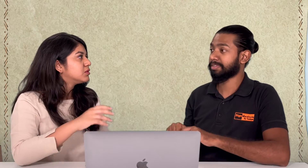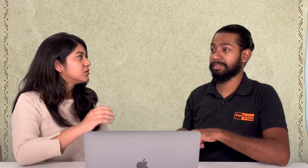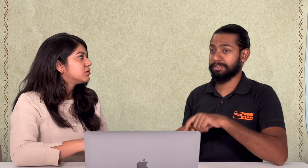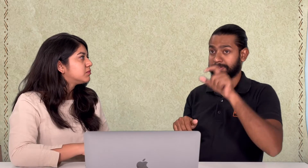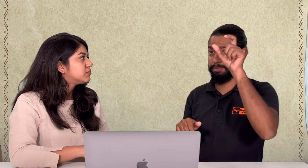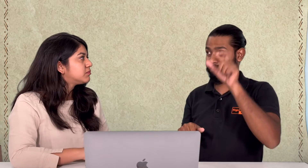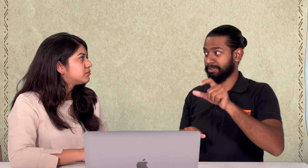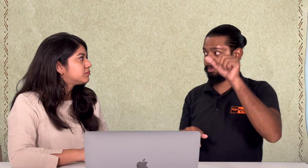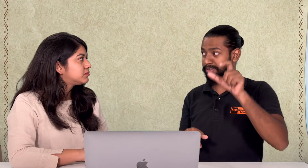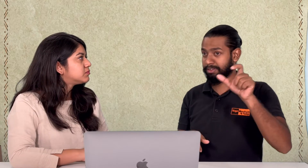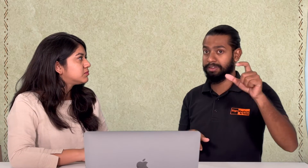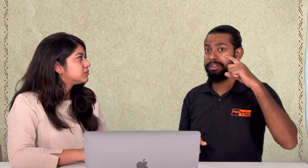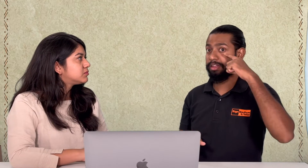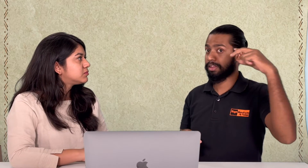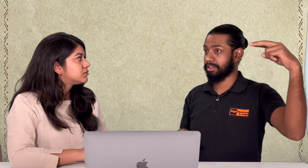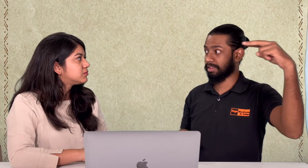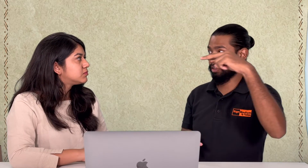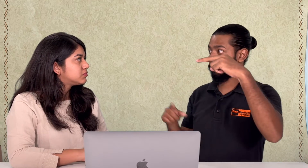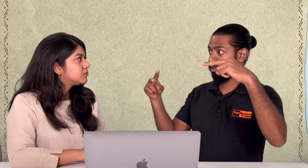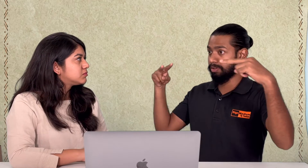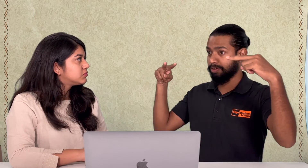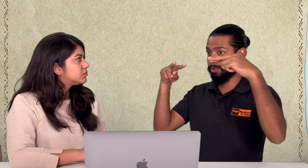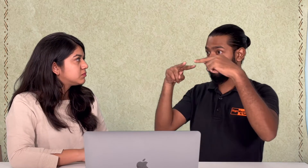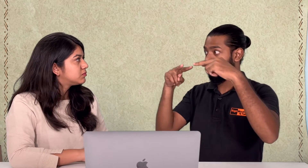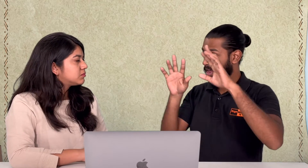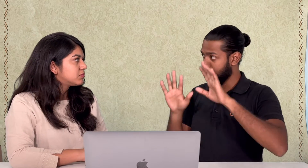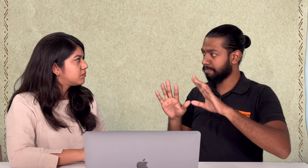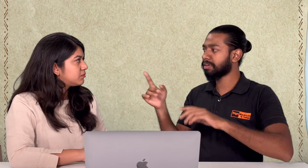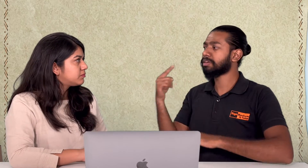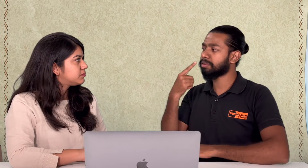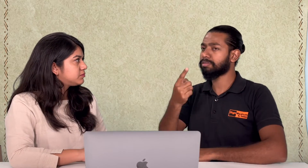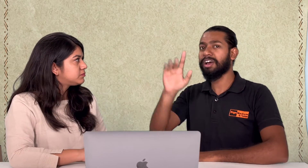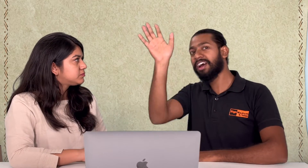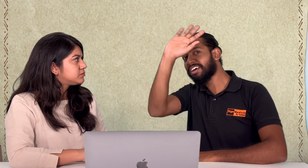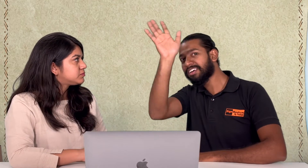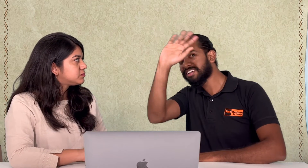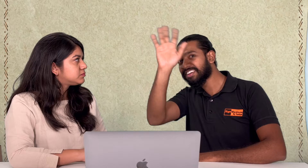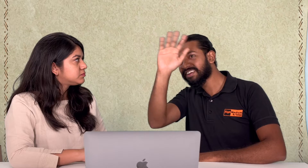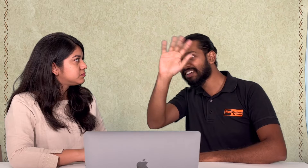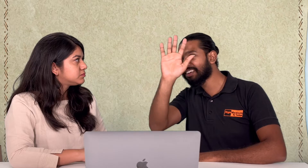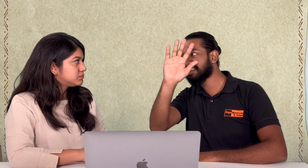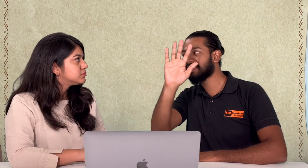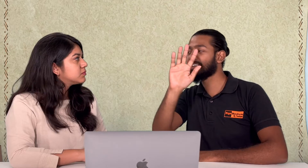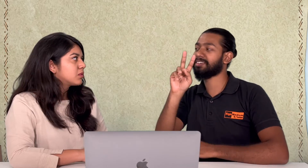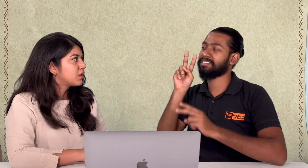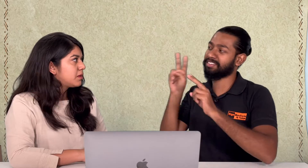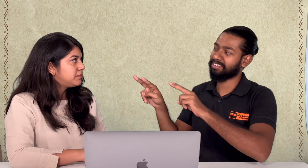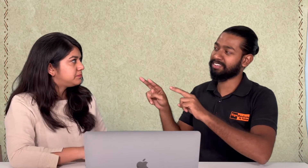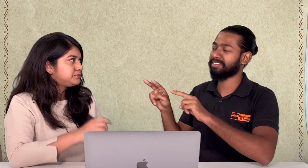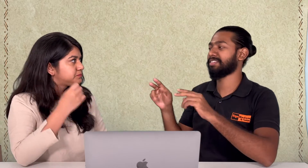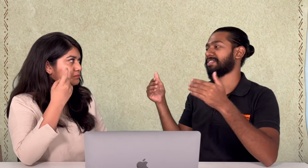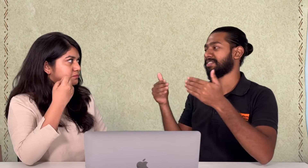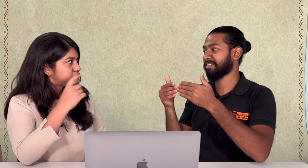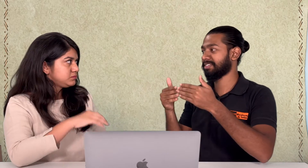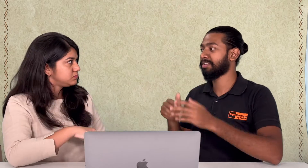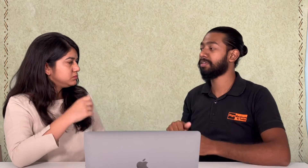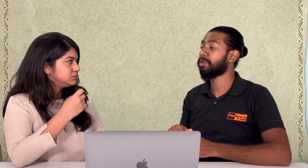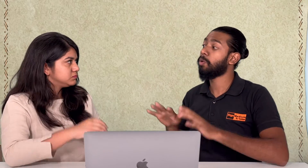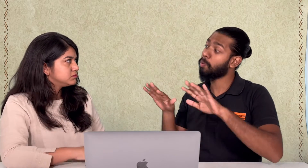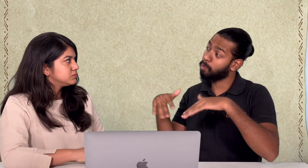If you are looking at each other, then you can wave your hand.